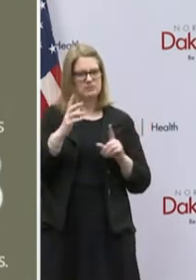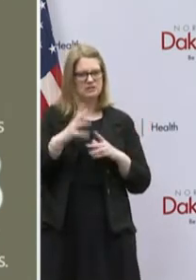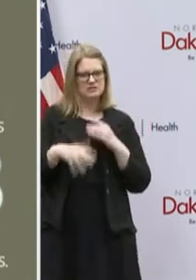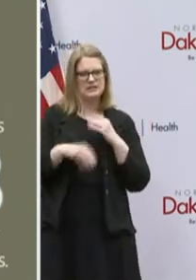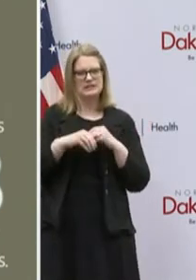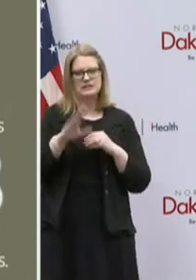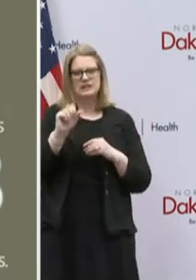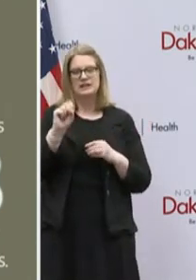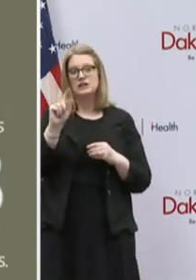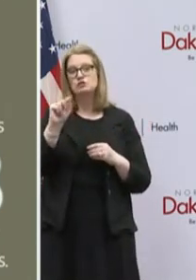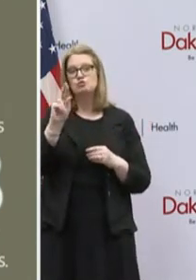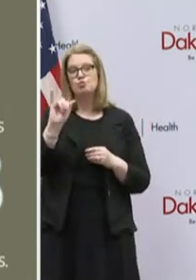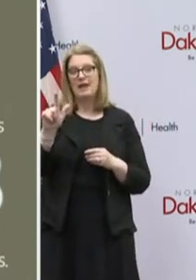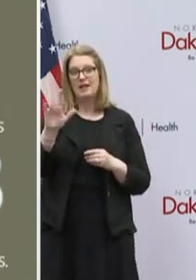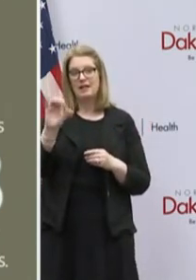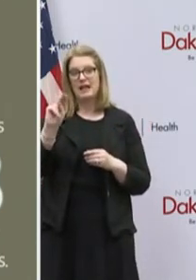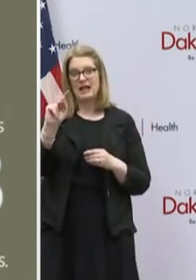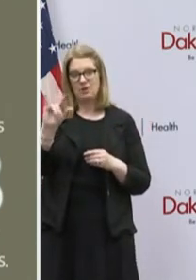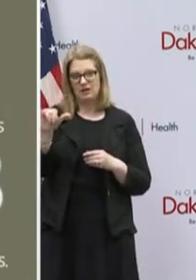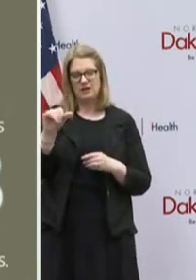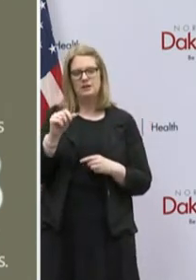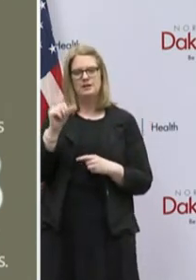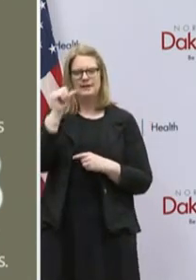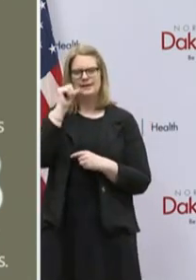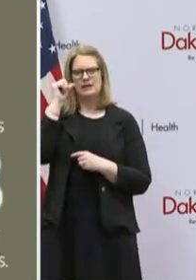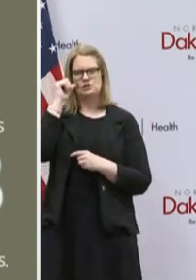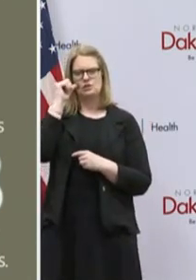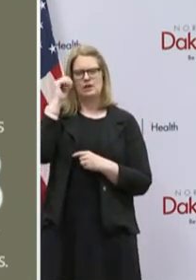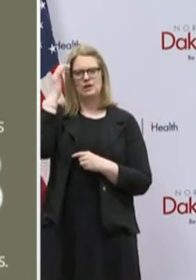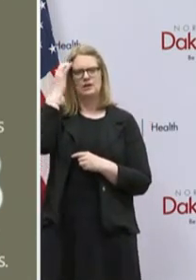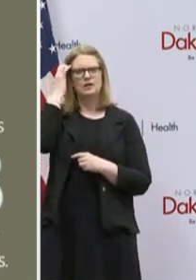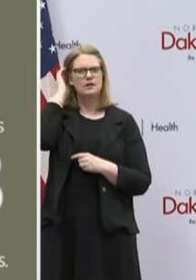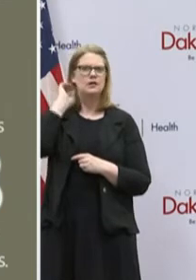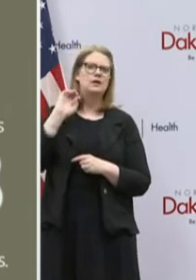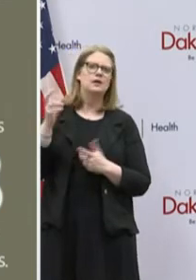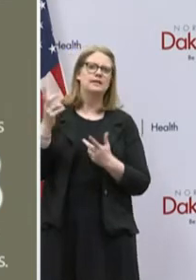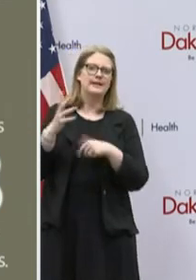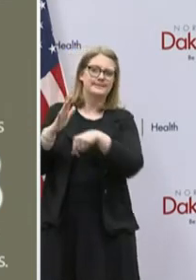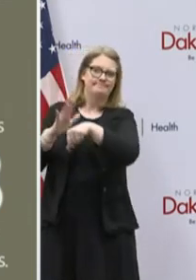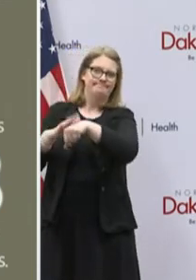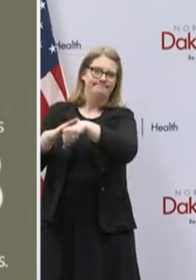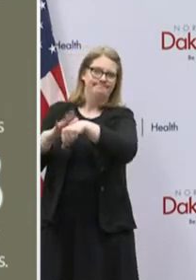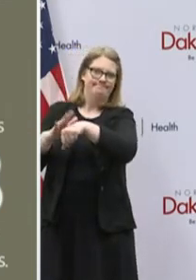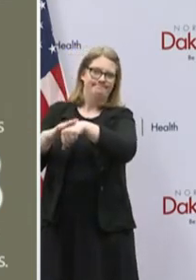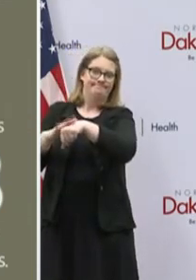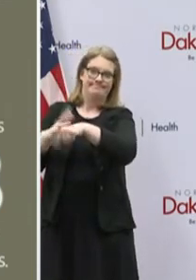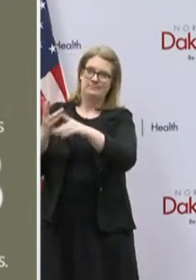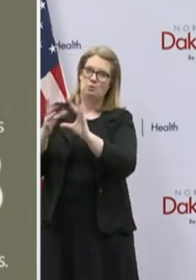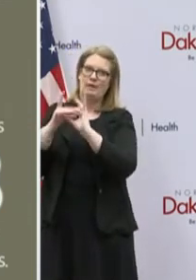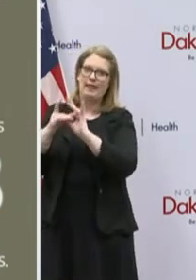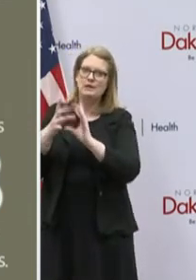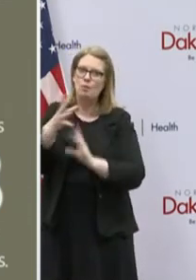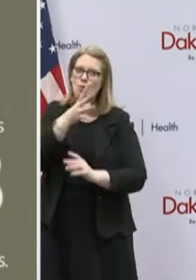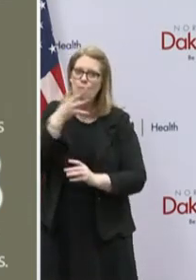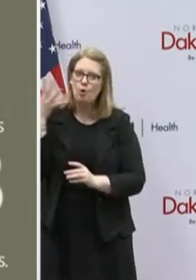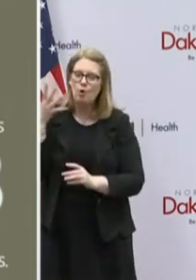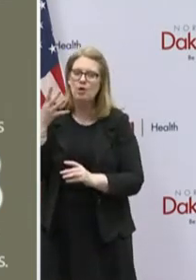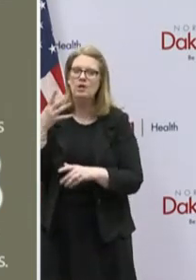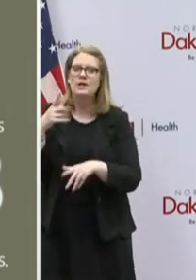YOU'LL SEE SOME OTHER COUNTIES THAT GAIN SOME ADDITIONAL SHADING. TRAIL COUNTY YESTERDAY, AGAIN, THIS IS SORT OF A WORD OF